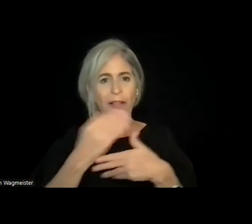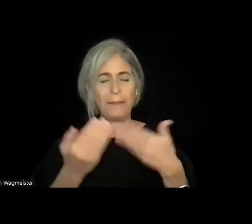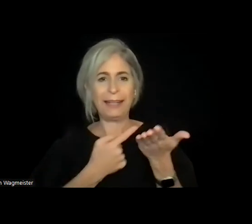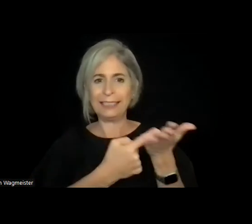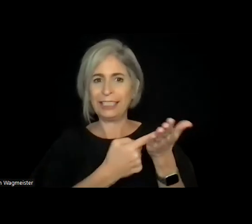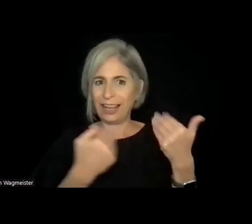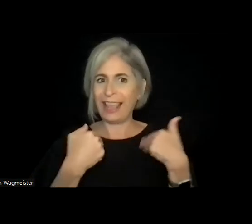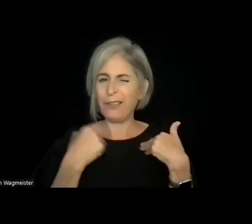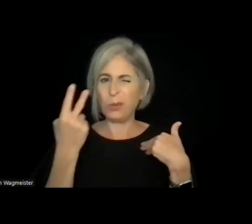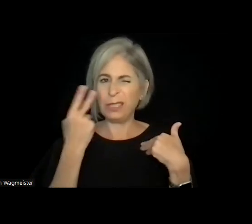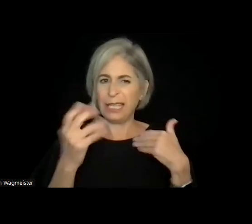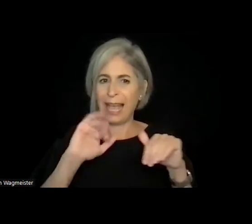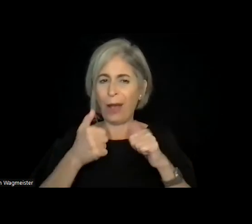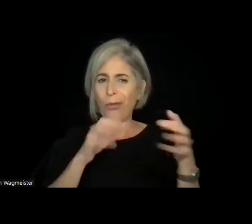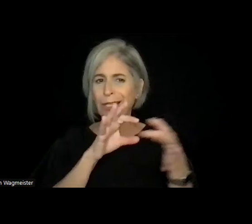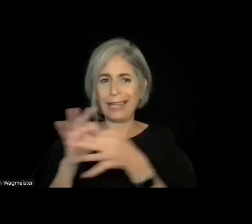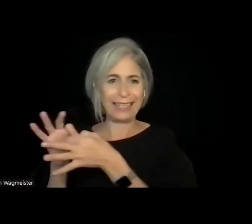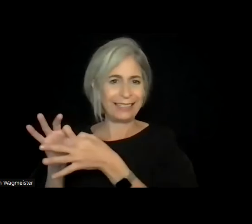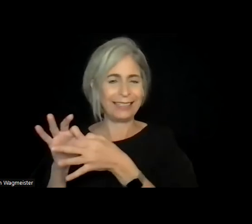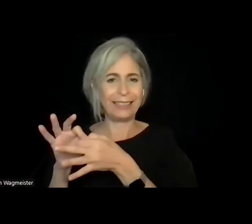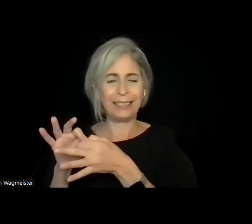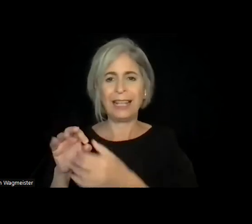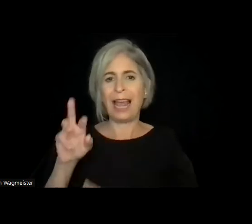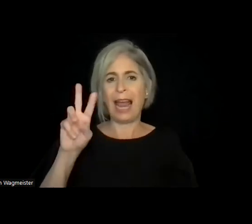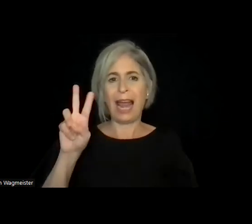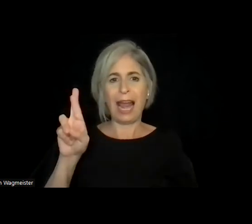sciences. You see how all of those kind of things come together in a